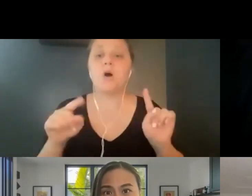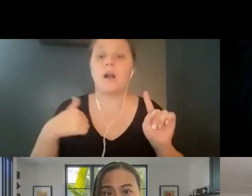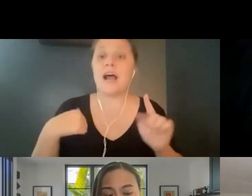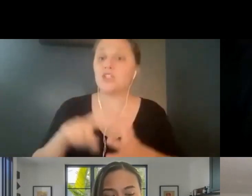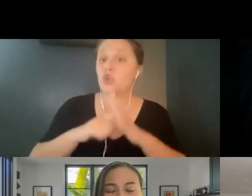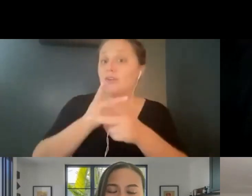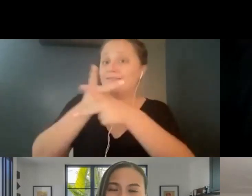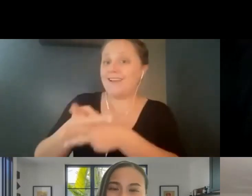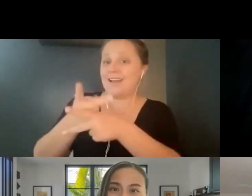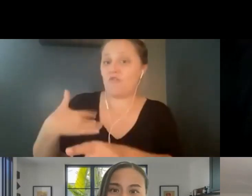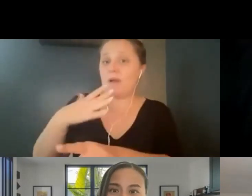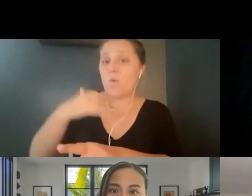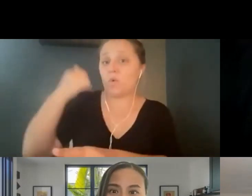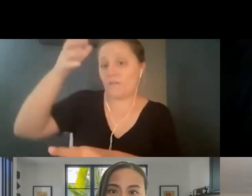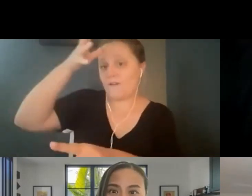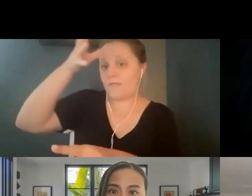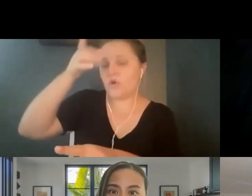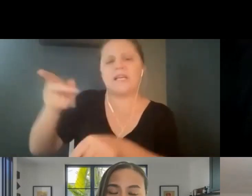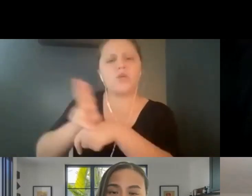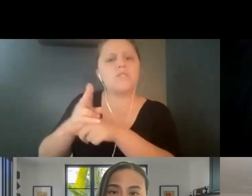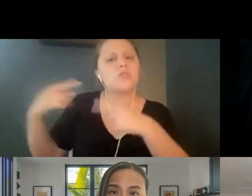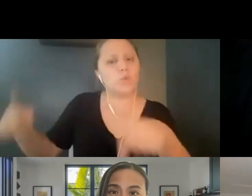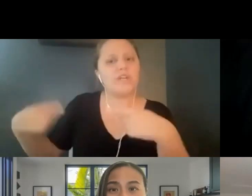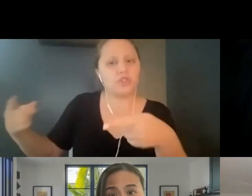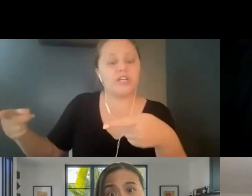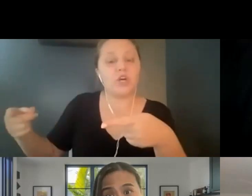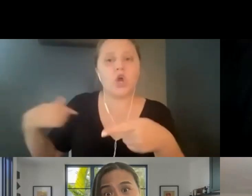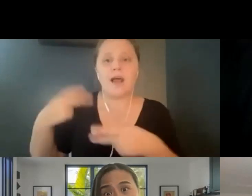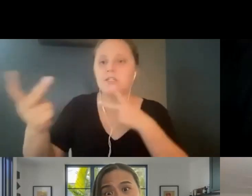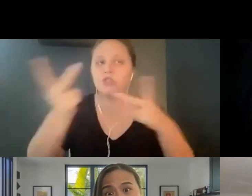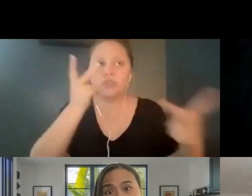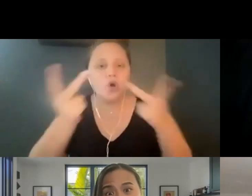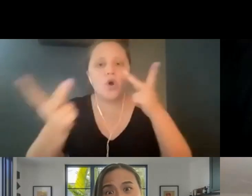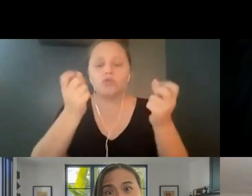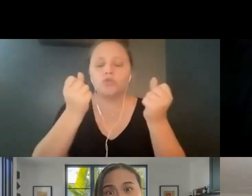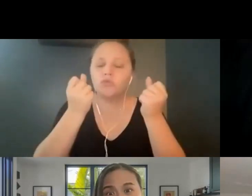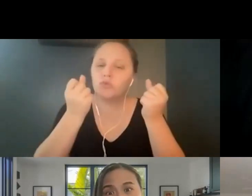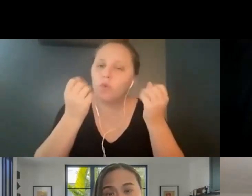who ended up using a wheelchair, I saw firsthand many barriers that he faced.